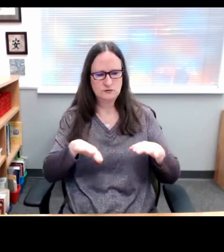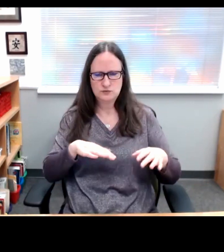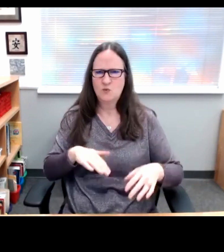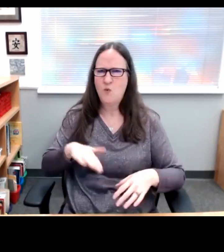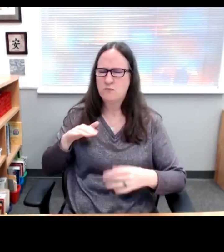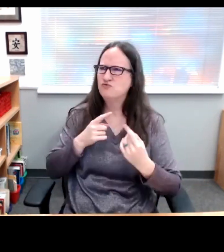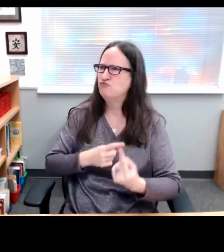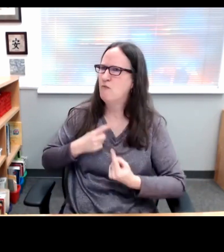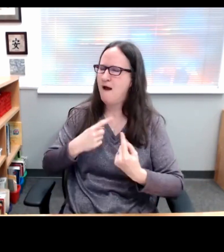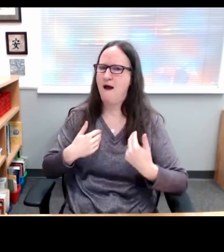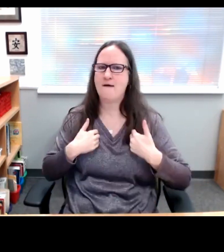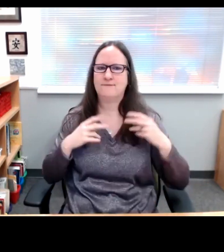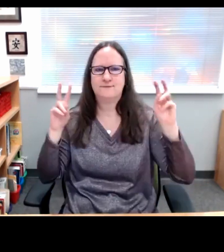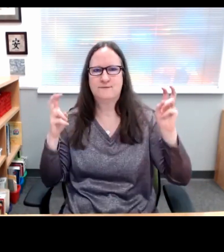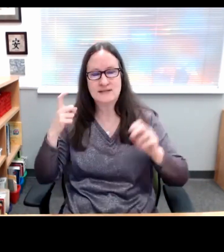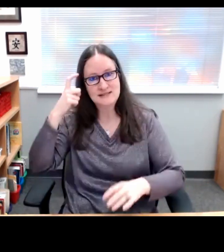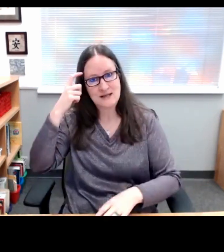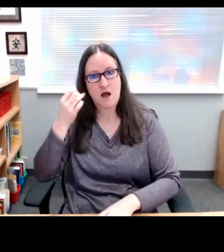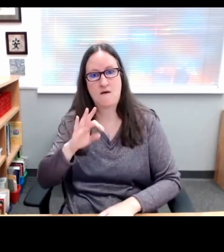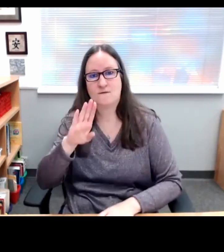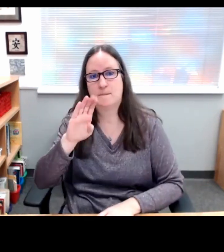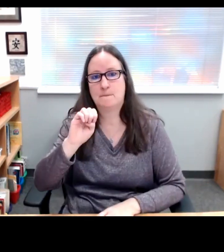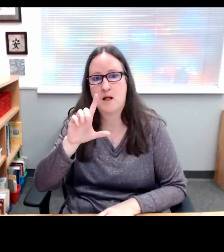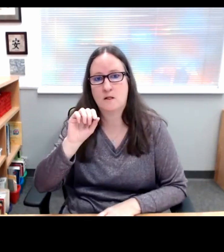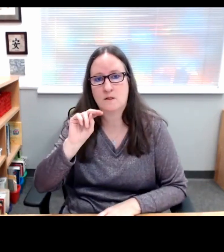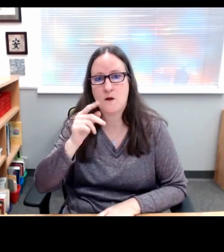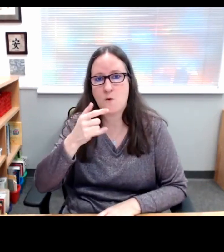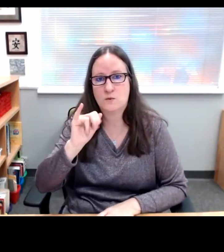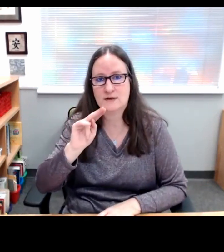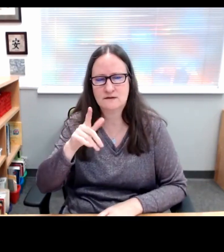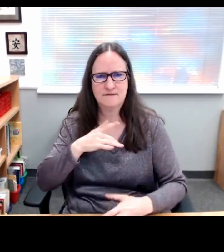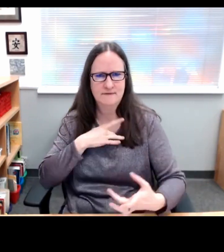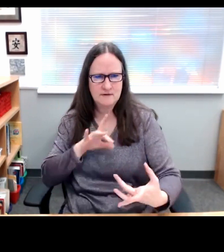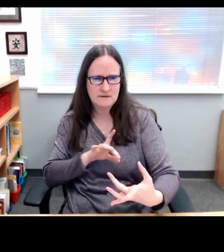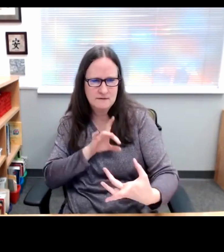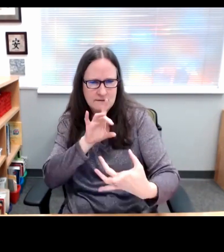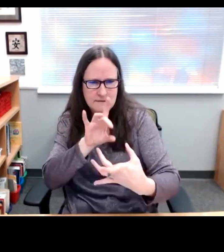I think often deaf children grew up really struggling with having that sense of belonging,